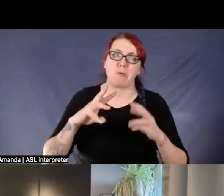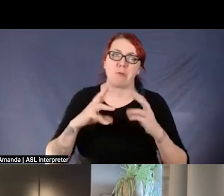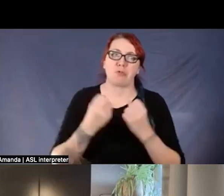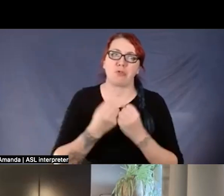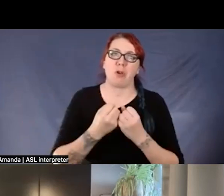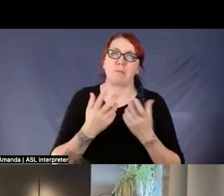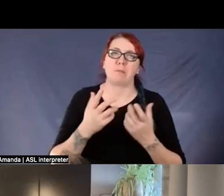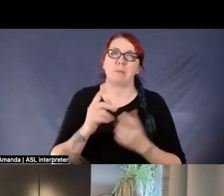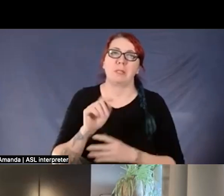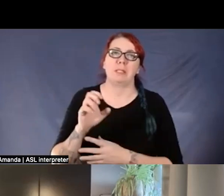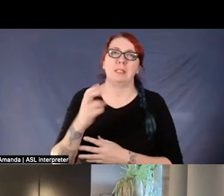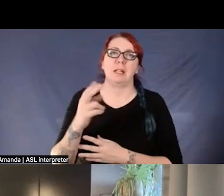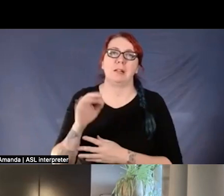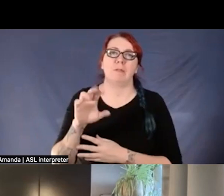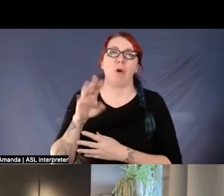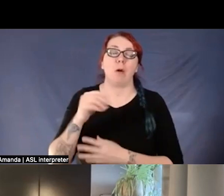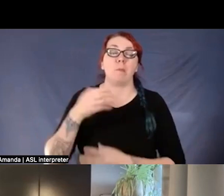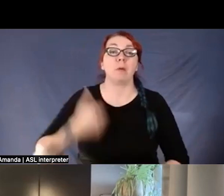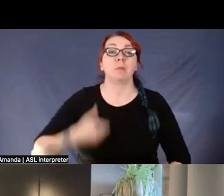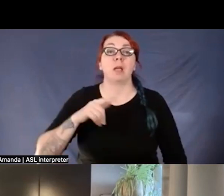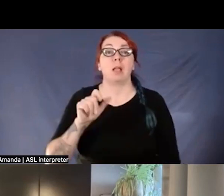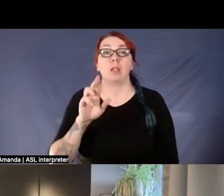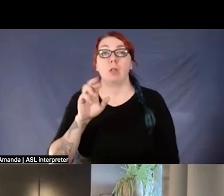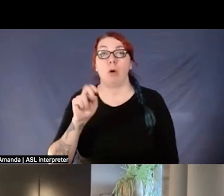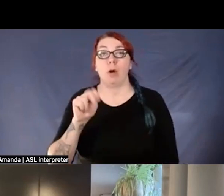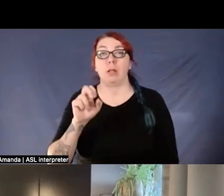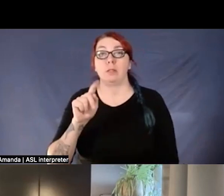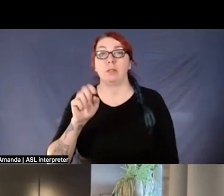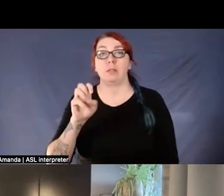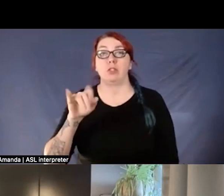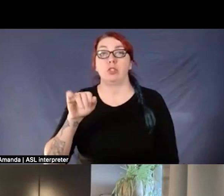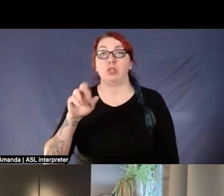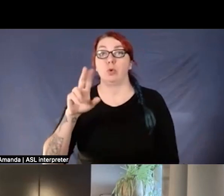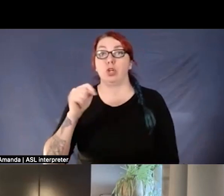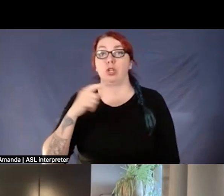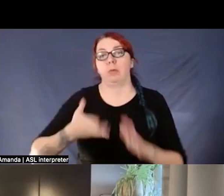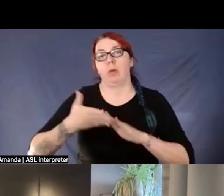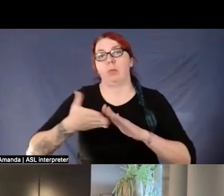Lauren Stewart, Operations Director at BookNet and welcome to Show & Tell: What's in Your Tech